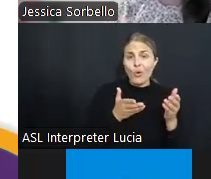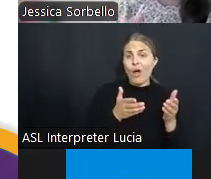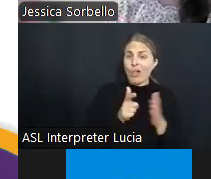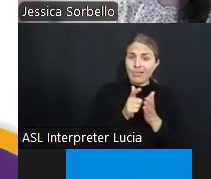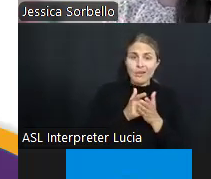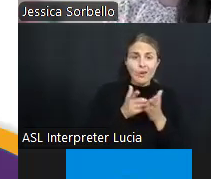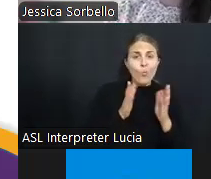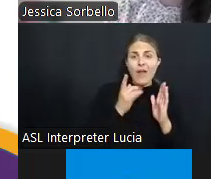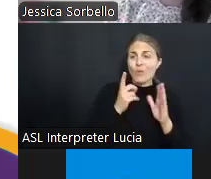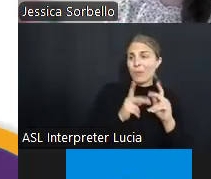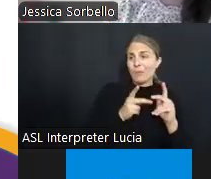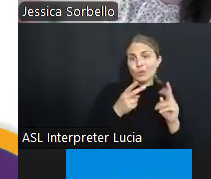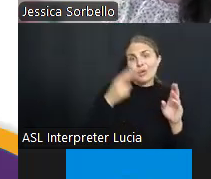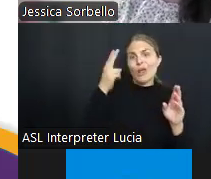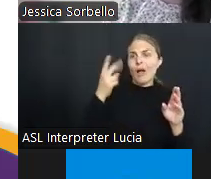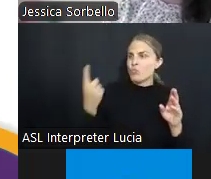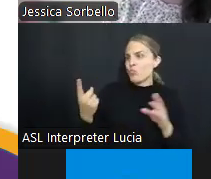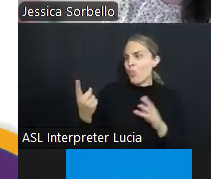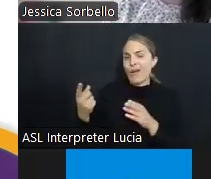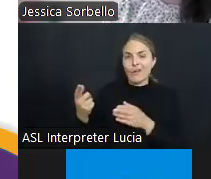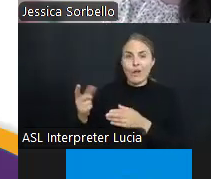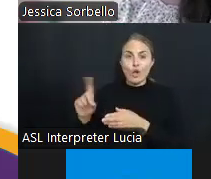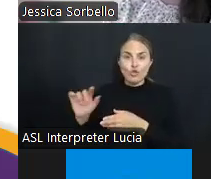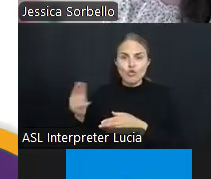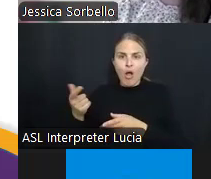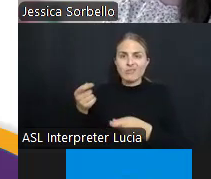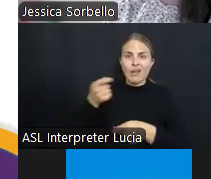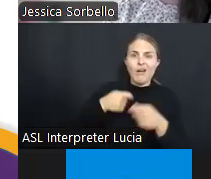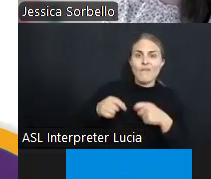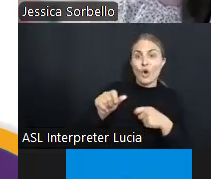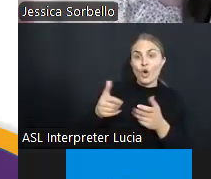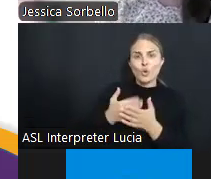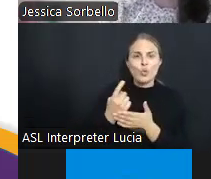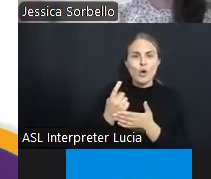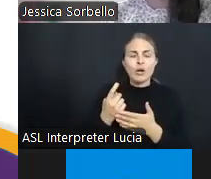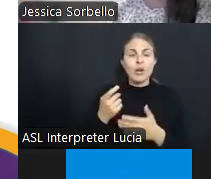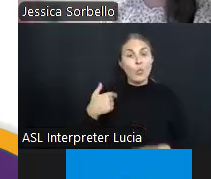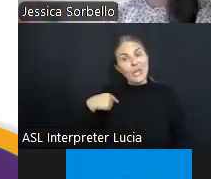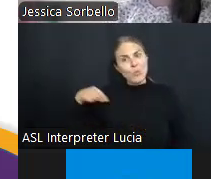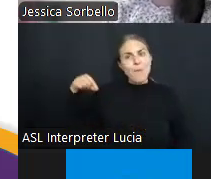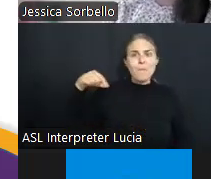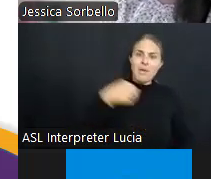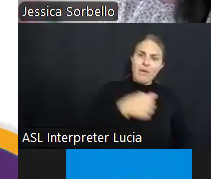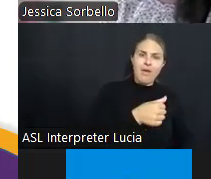is just us paying for them to keep using. The reality is like maybe it is a small amount of those things, but in